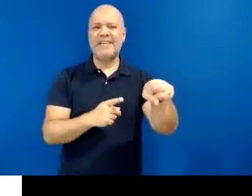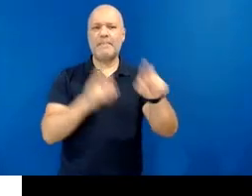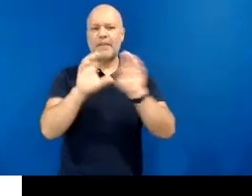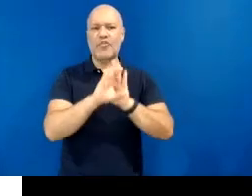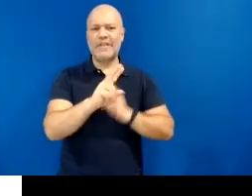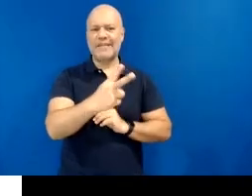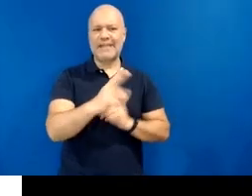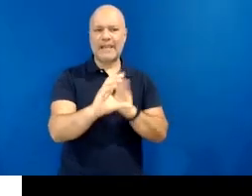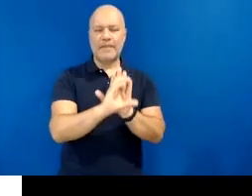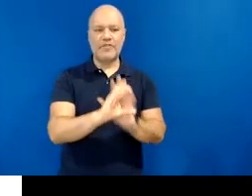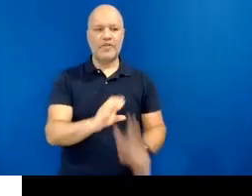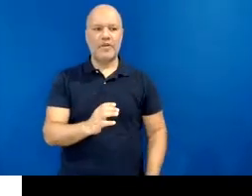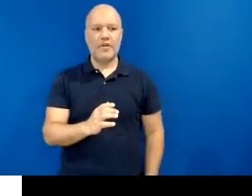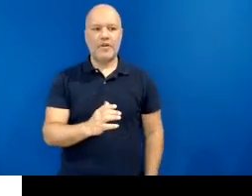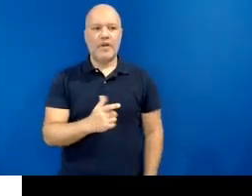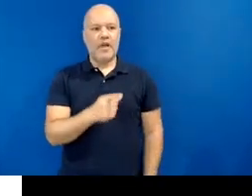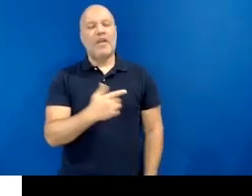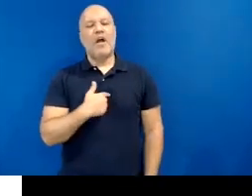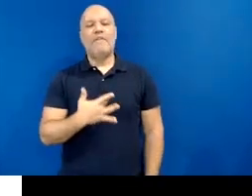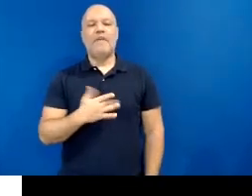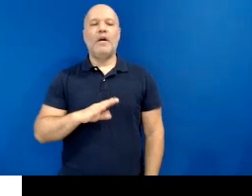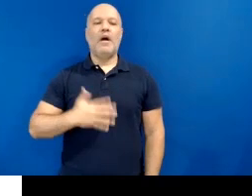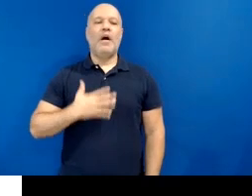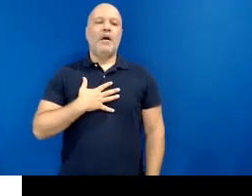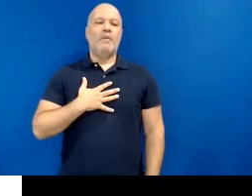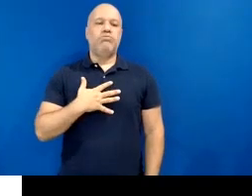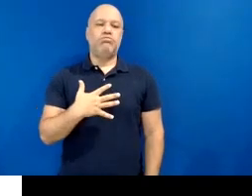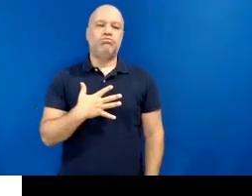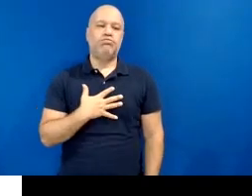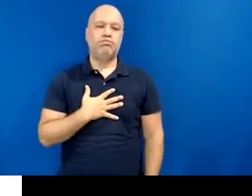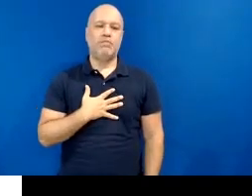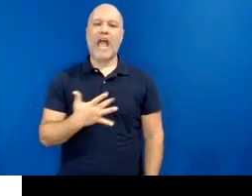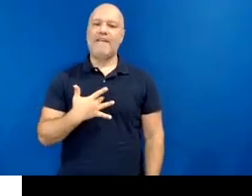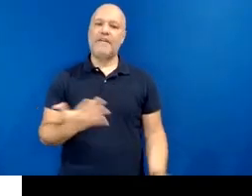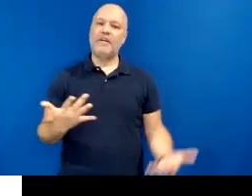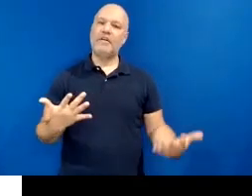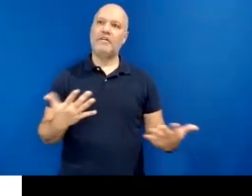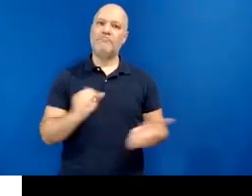I almost feel like I take a deep breath. I feel a sense of liberation.